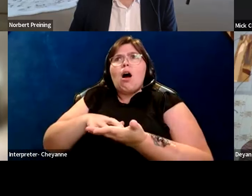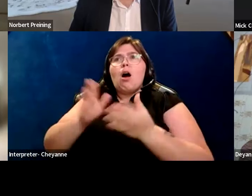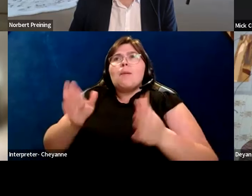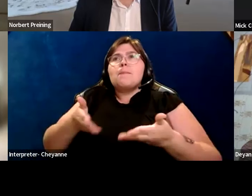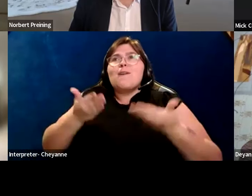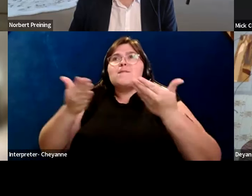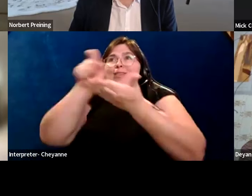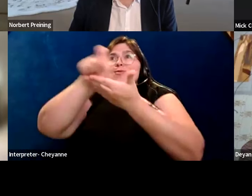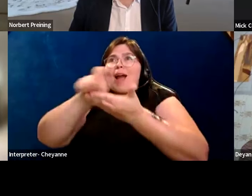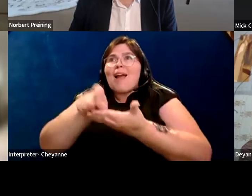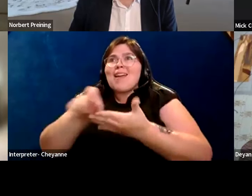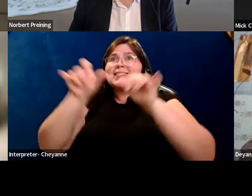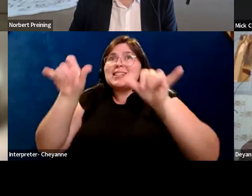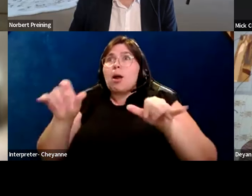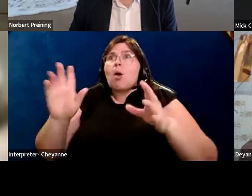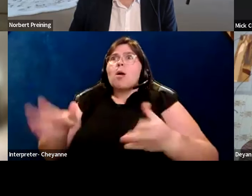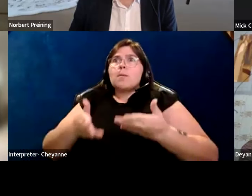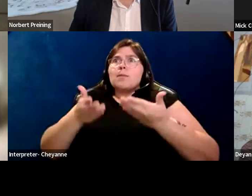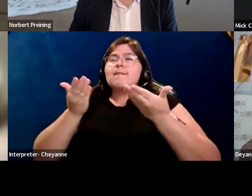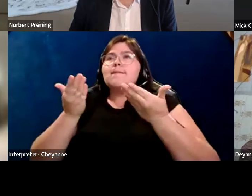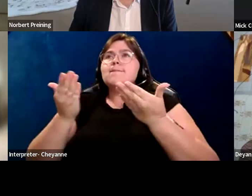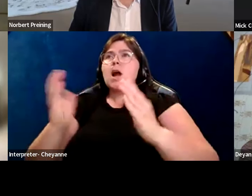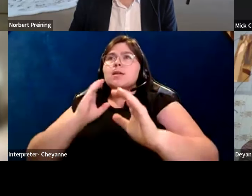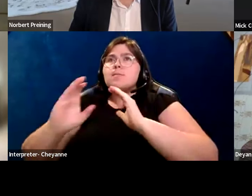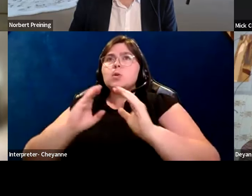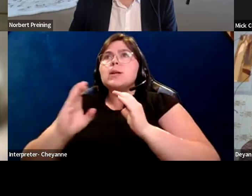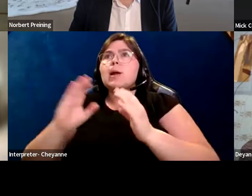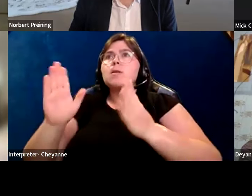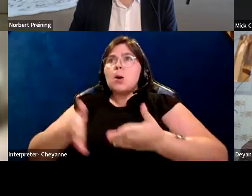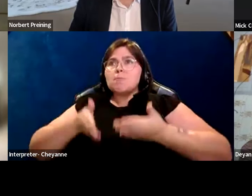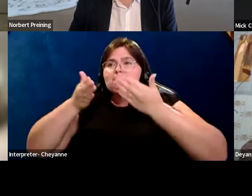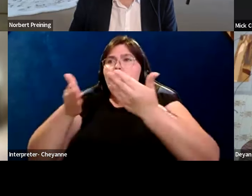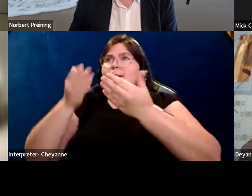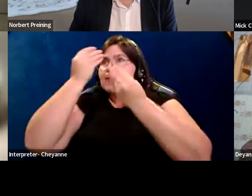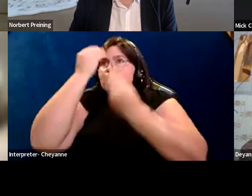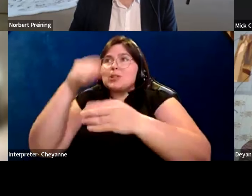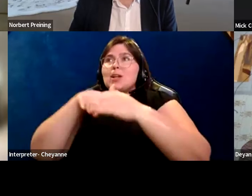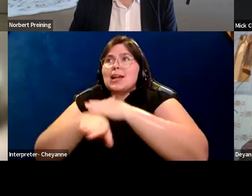communication and access to information for blind people. And he himself was blind, of course,